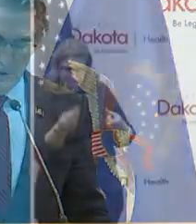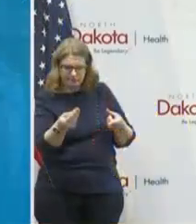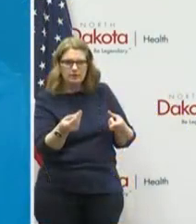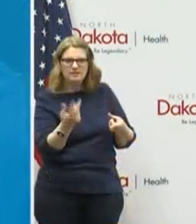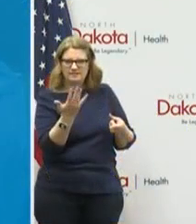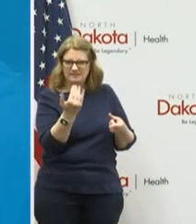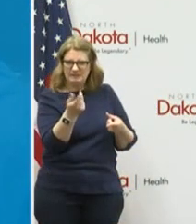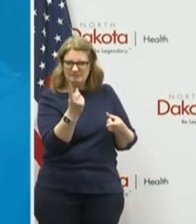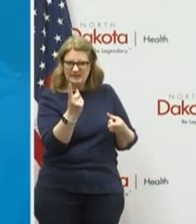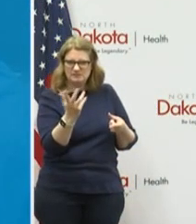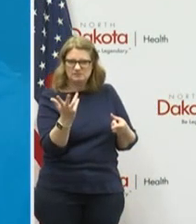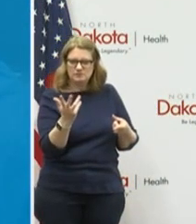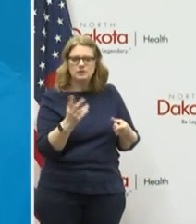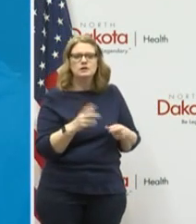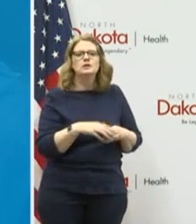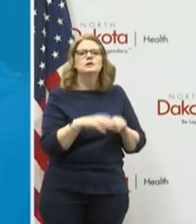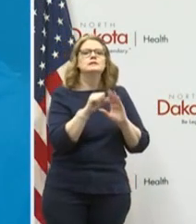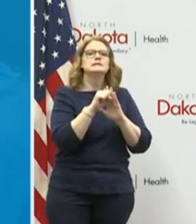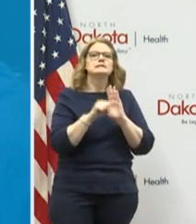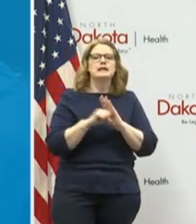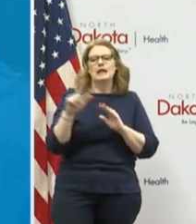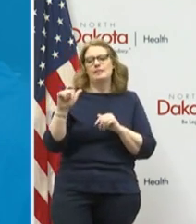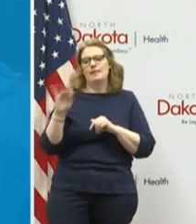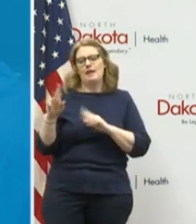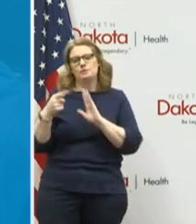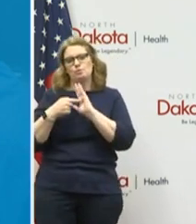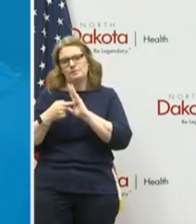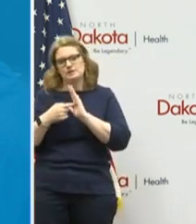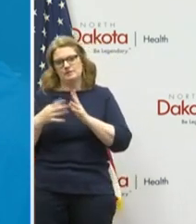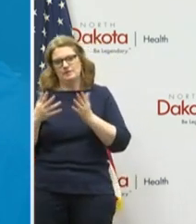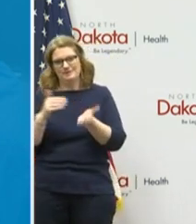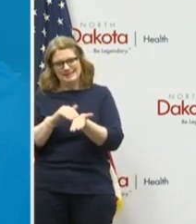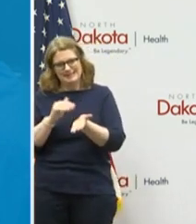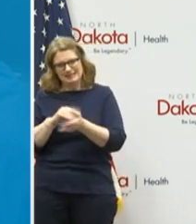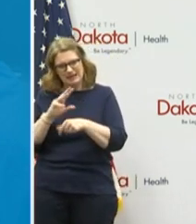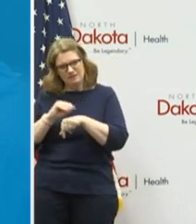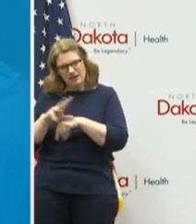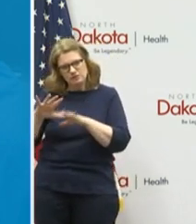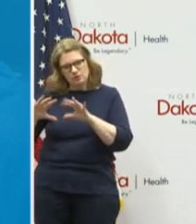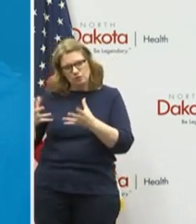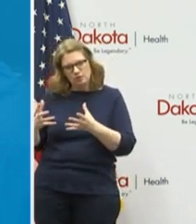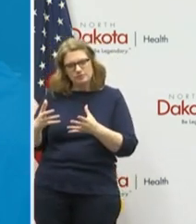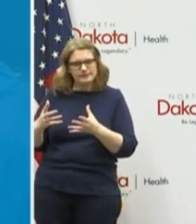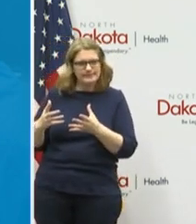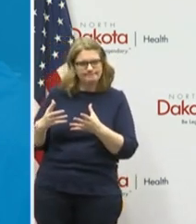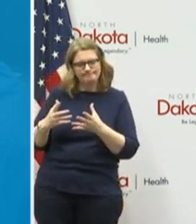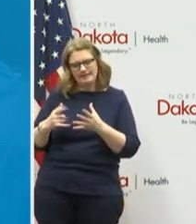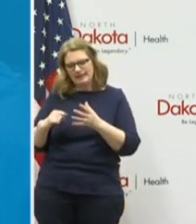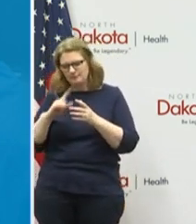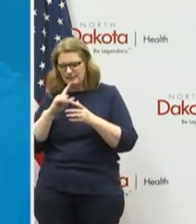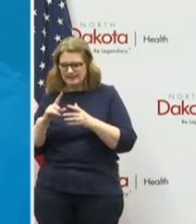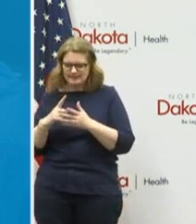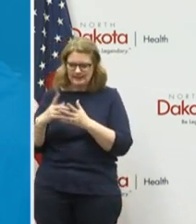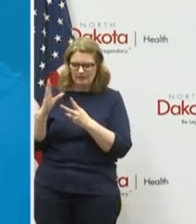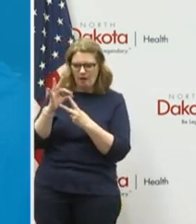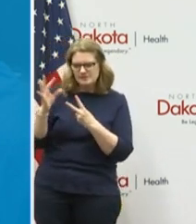QUICK, EASY FINGER PRICK POINT OF CARE, 15 MINUTE RESULT TYPE TESTS. THE STATE LAB AND